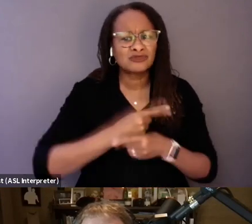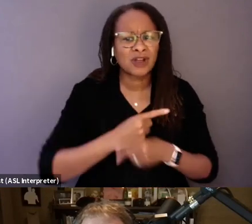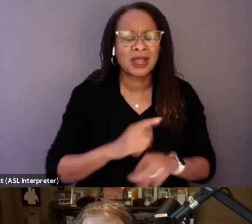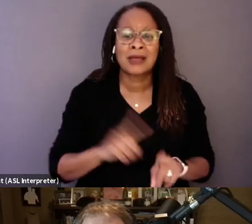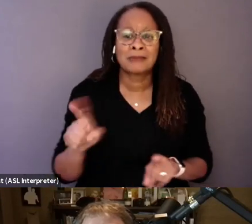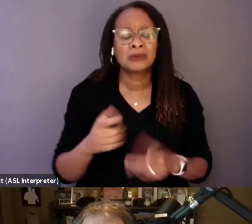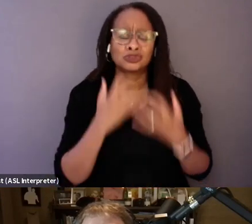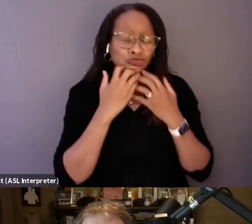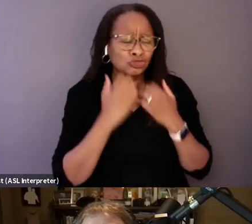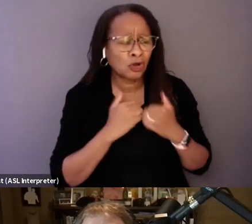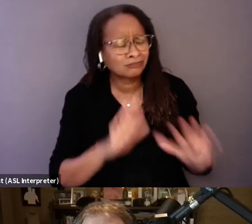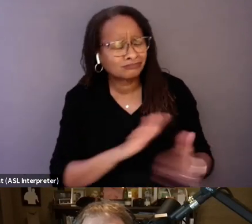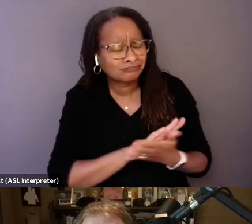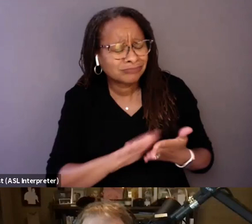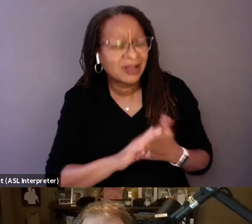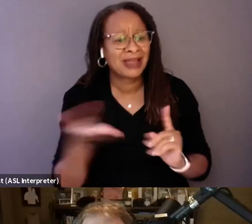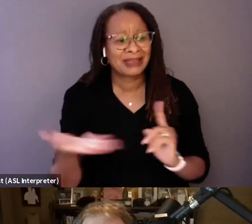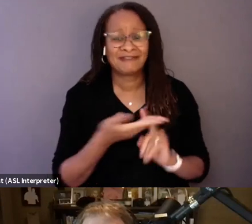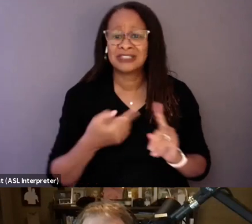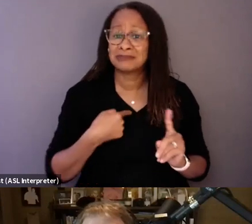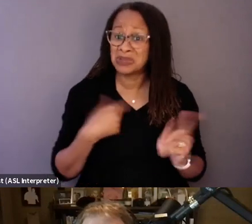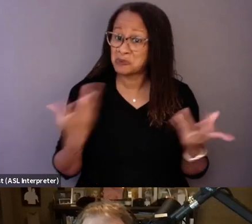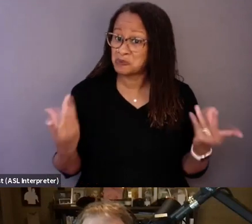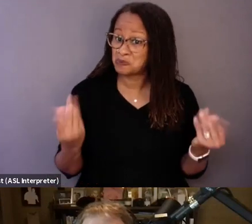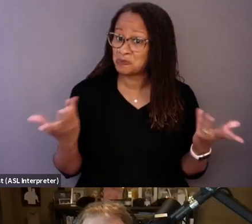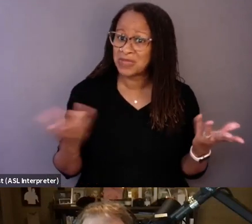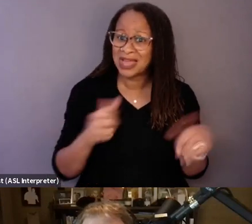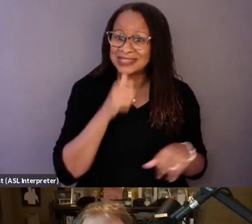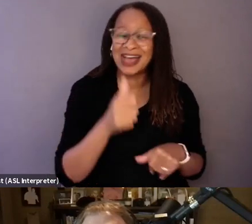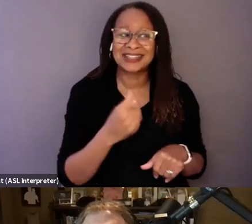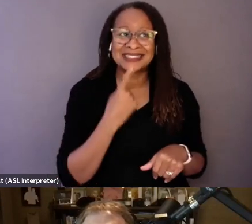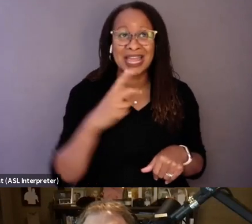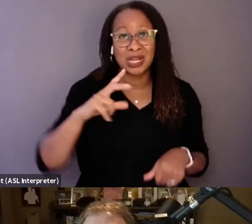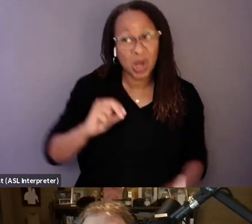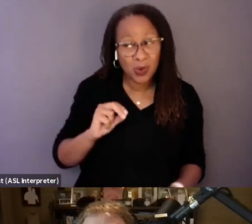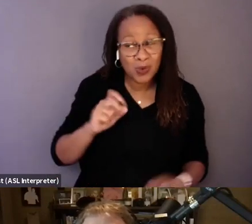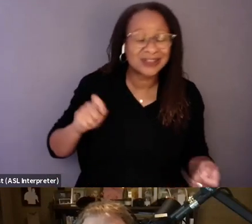and he kind of convinced me to not say no. So I said, I'll tell you,